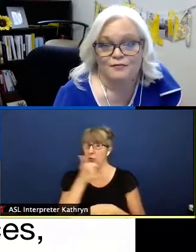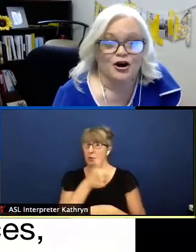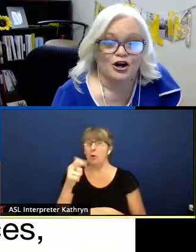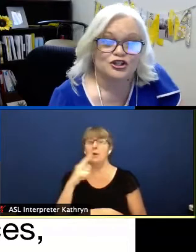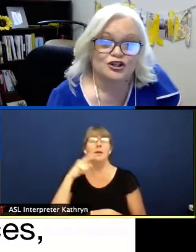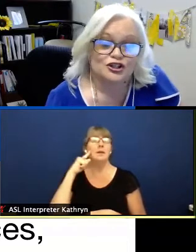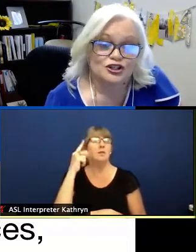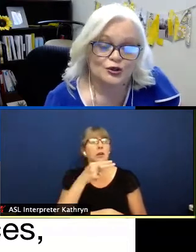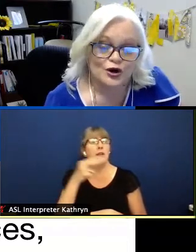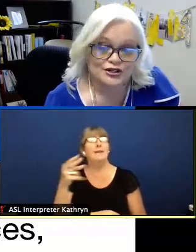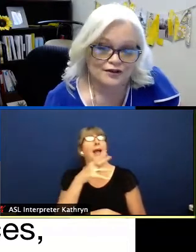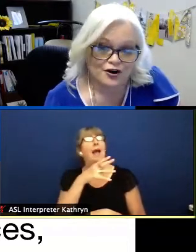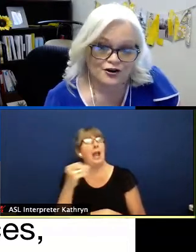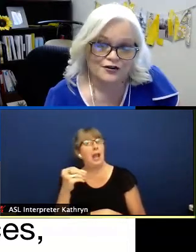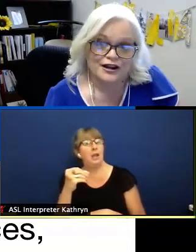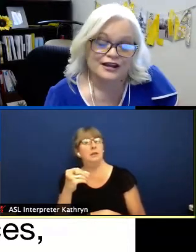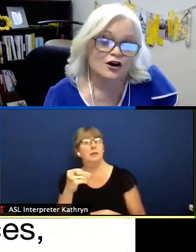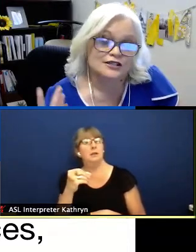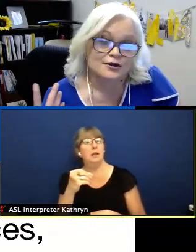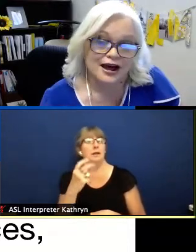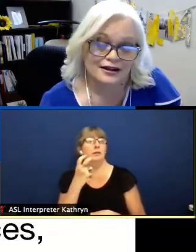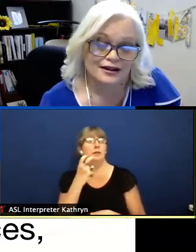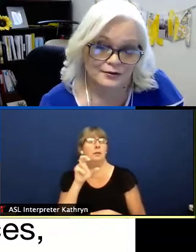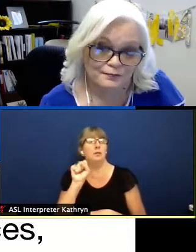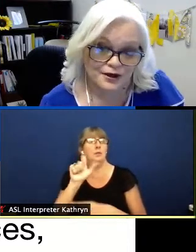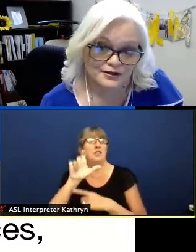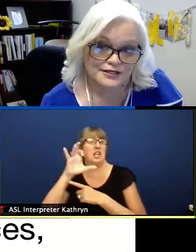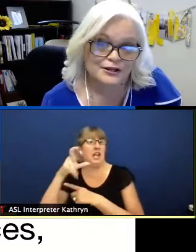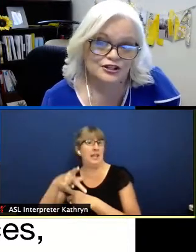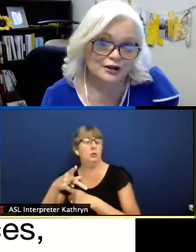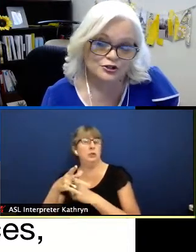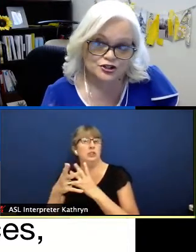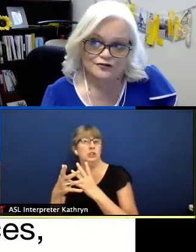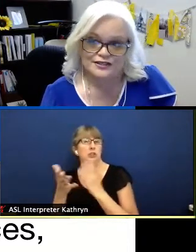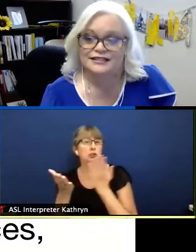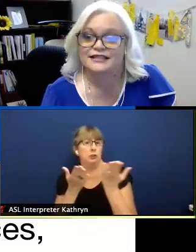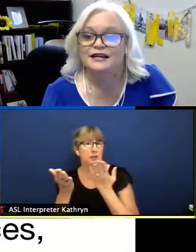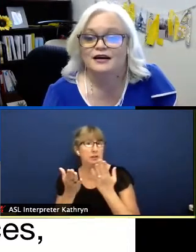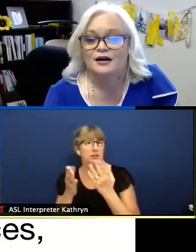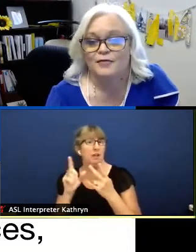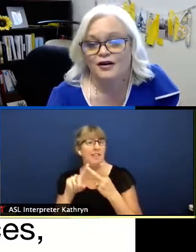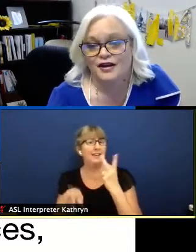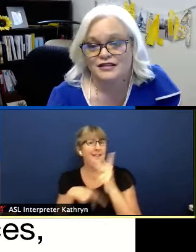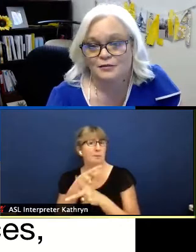on our students who are deaf or hard of hearing and also had a speech language services on that topical call. So these are just a few topics but there, there are many others.